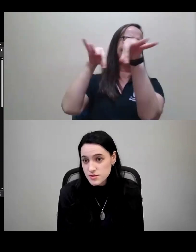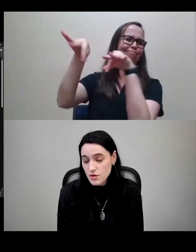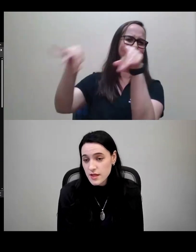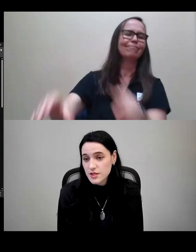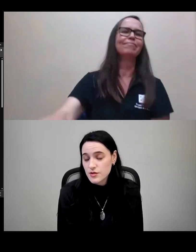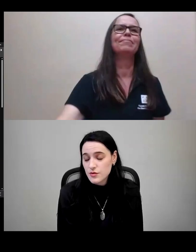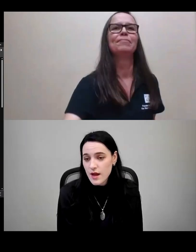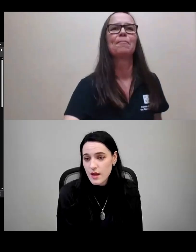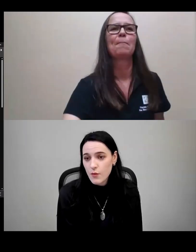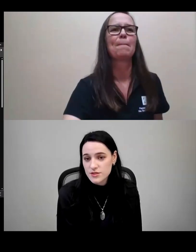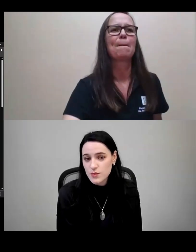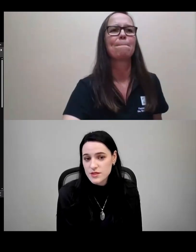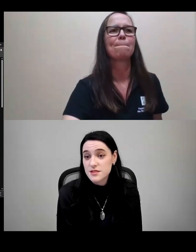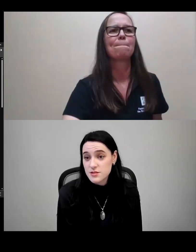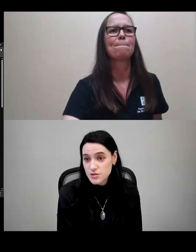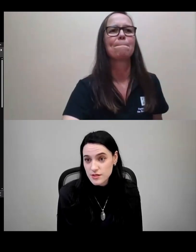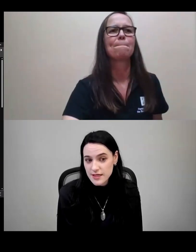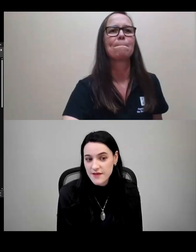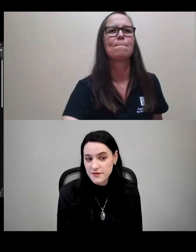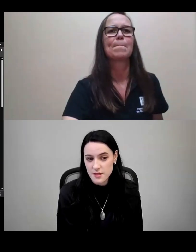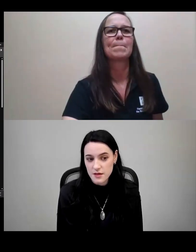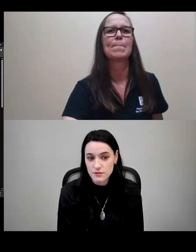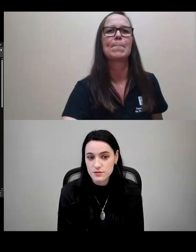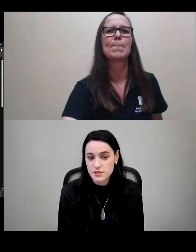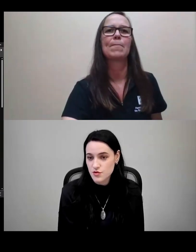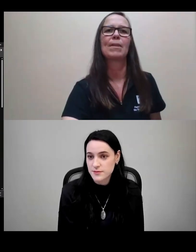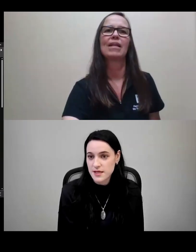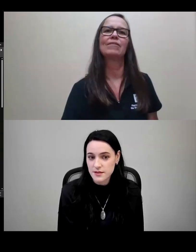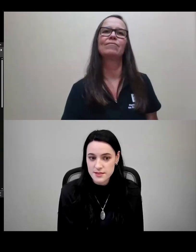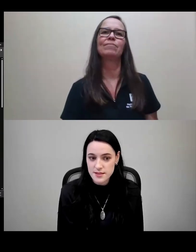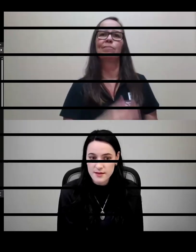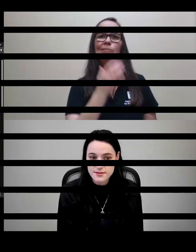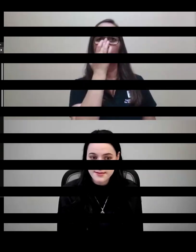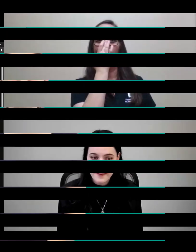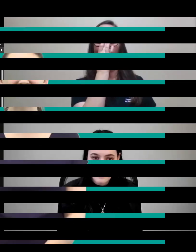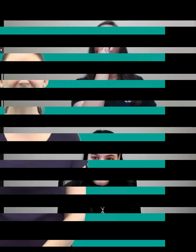So, I'll let you watch the teacher in the video describe that lesson.